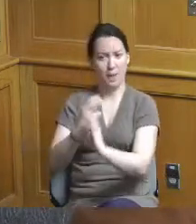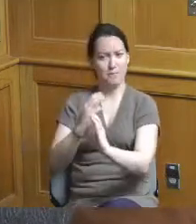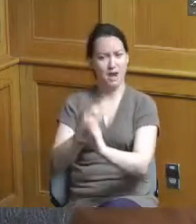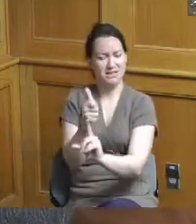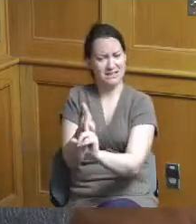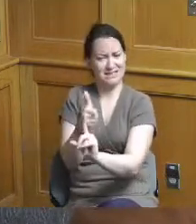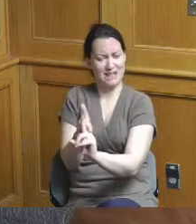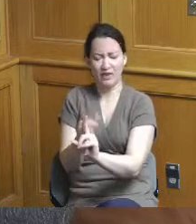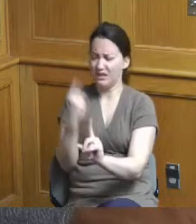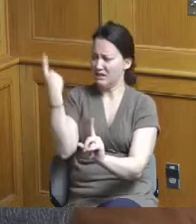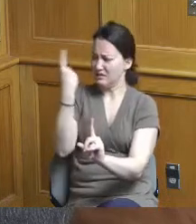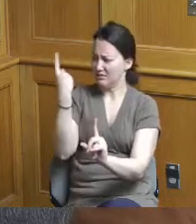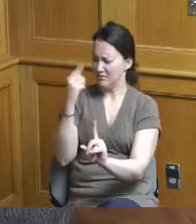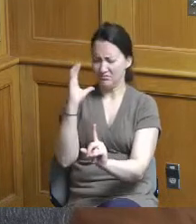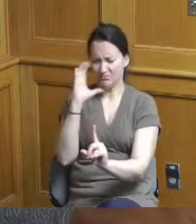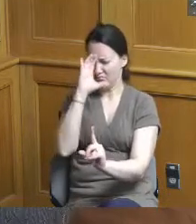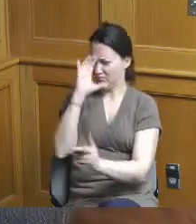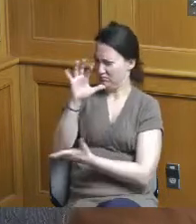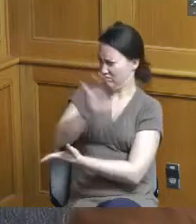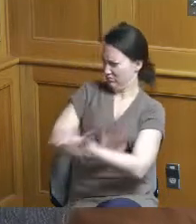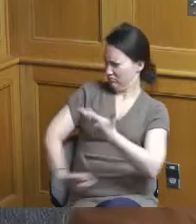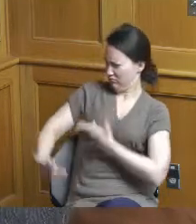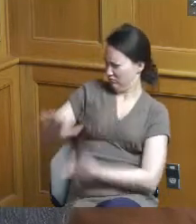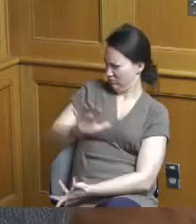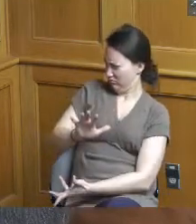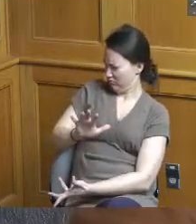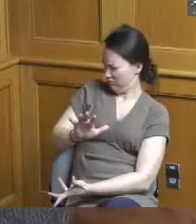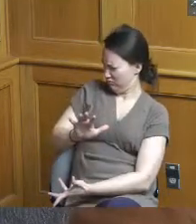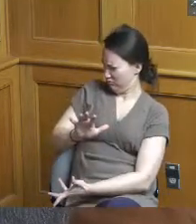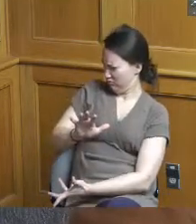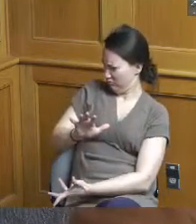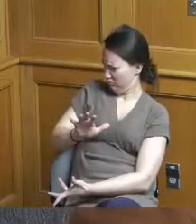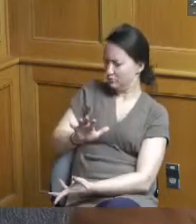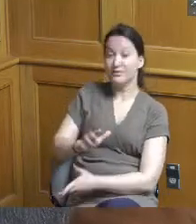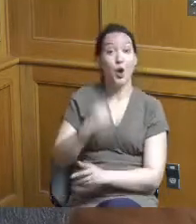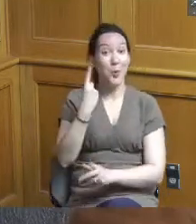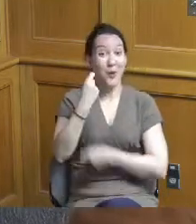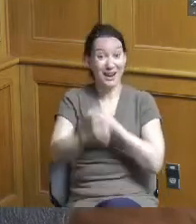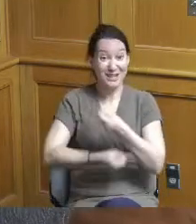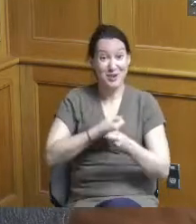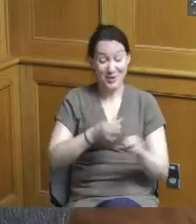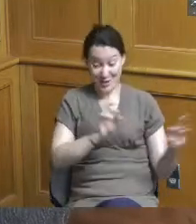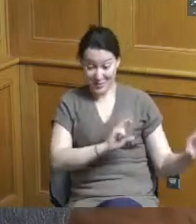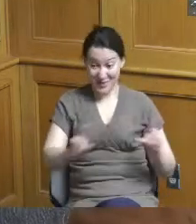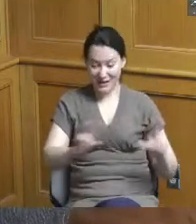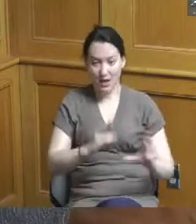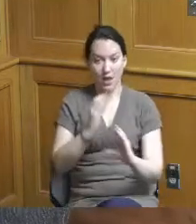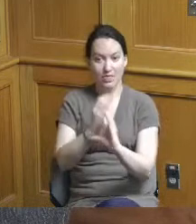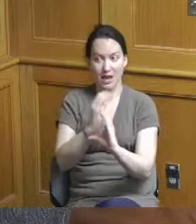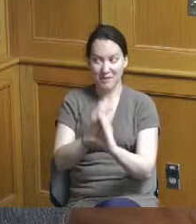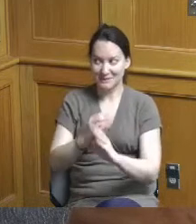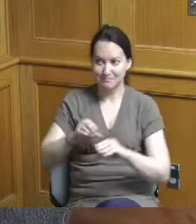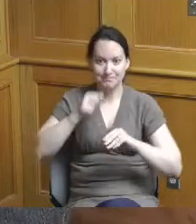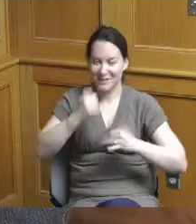seems to be some confusion so we've gotten a whole year to get ready the bus was not out this year